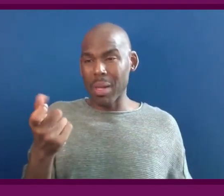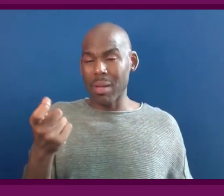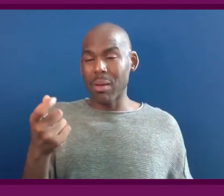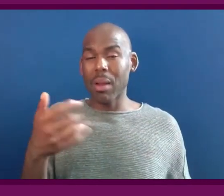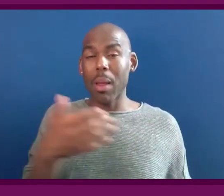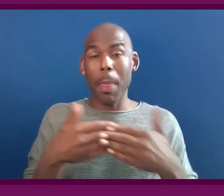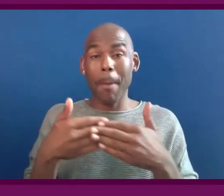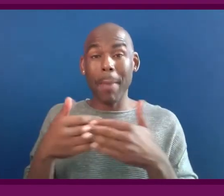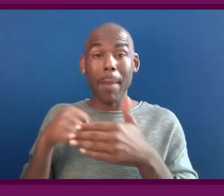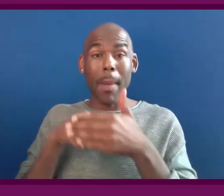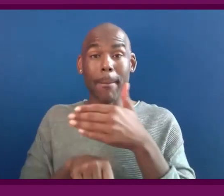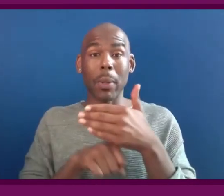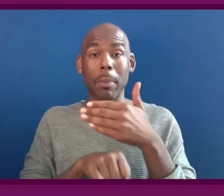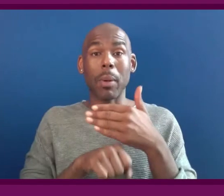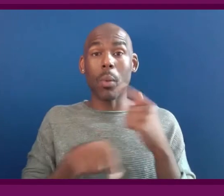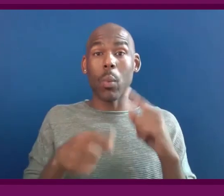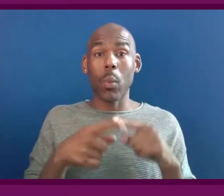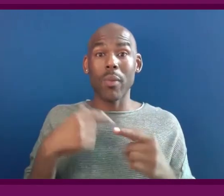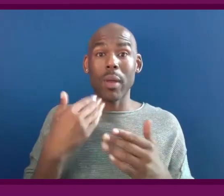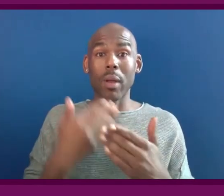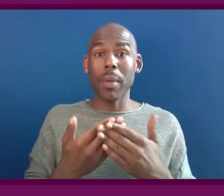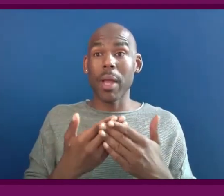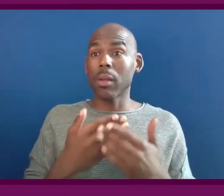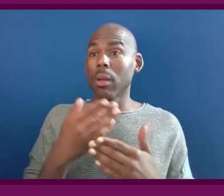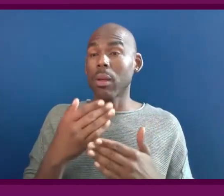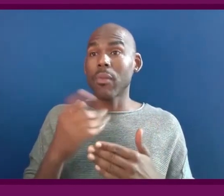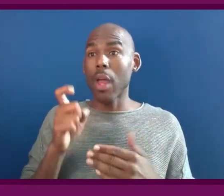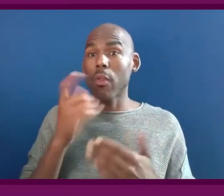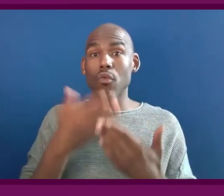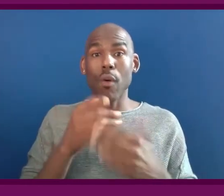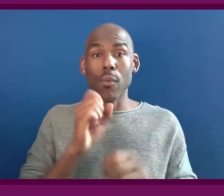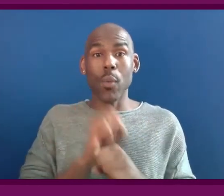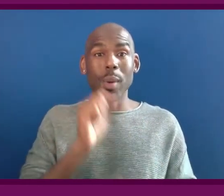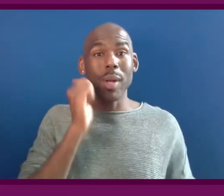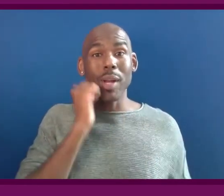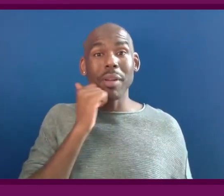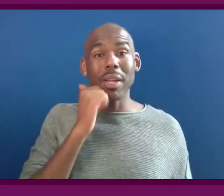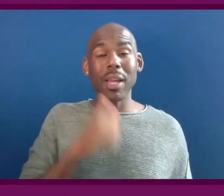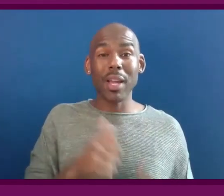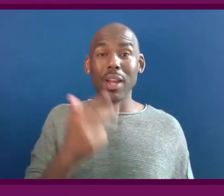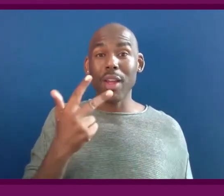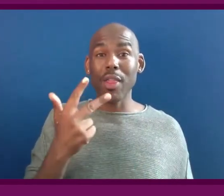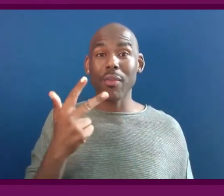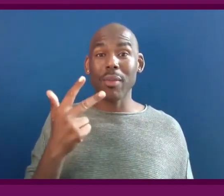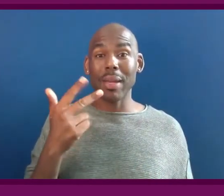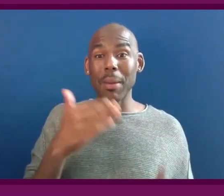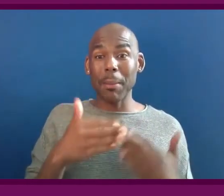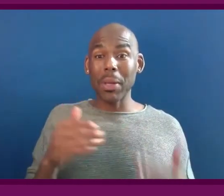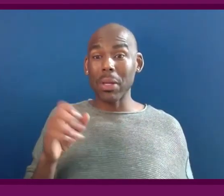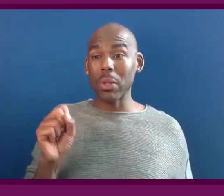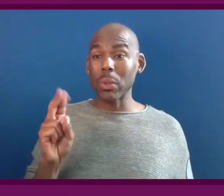The baby boomers, you guys have to remember, when they started work, they had to come to work every day in a three-piece suit. They had no vacation time.